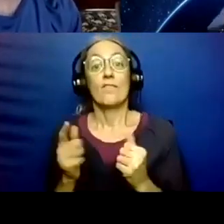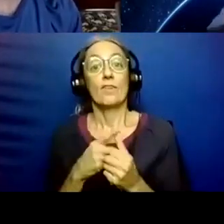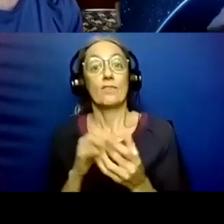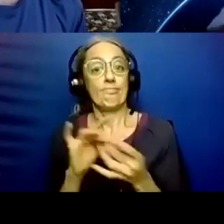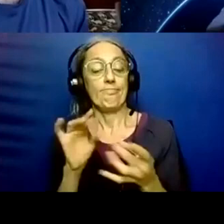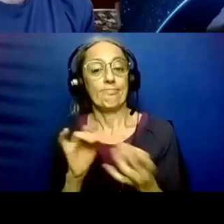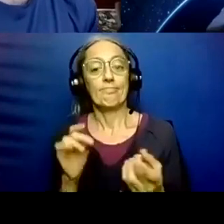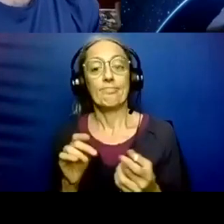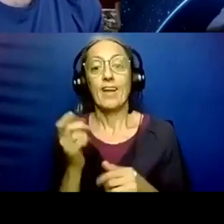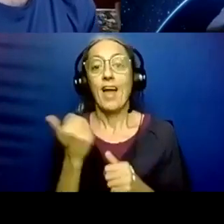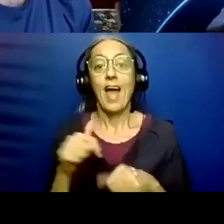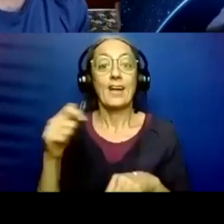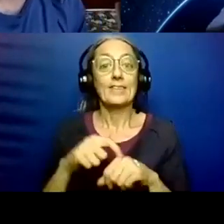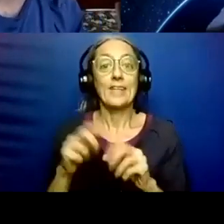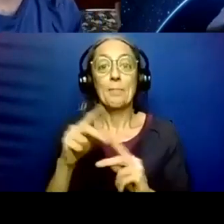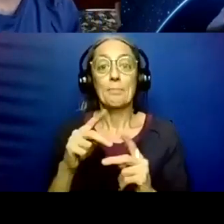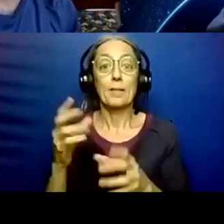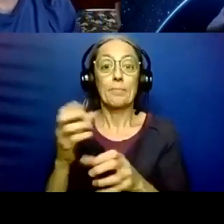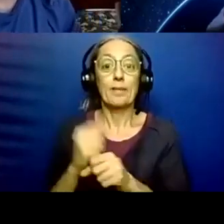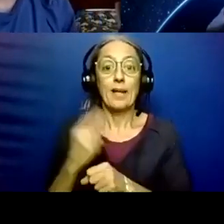it takes time to adjust.